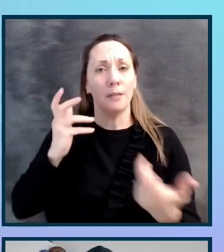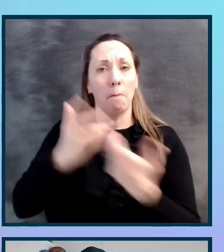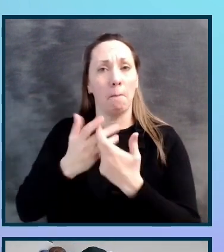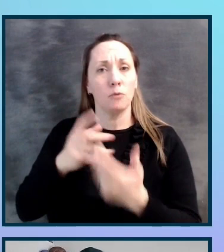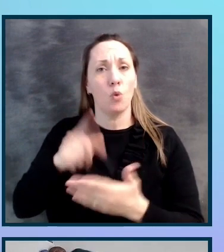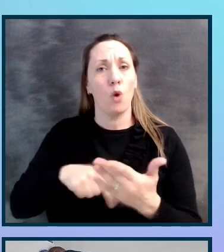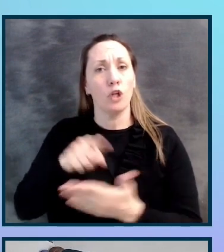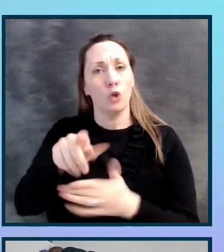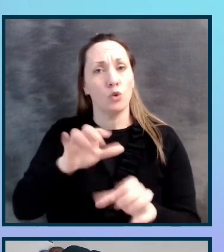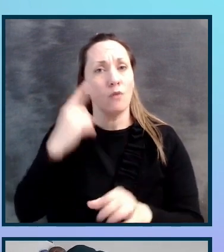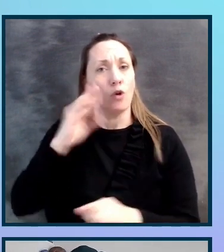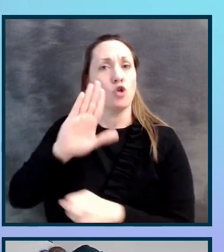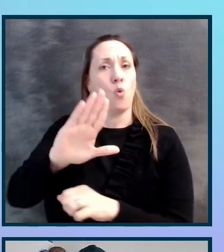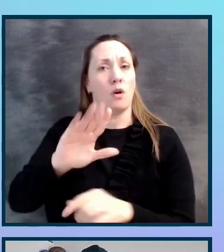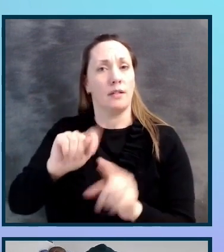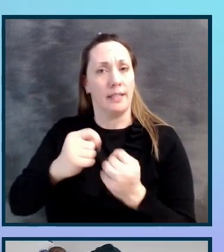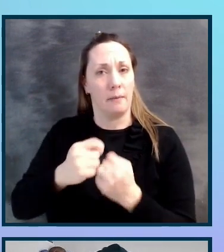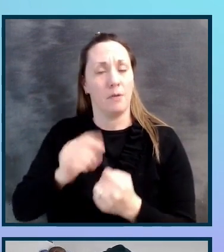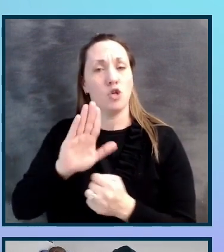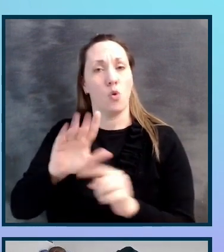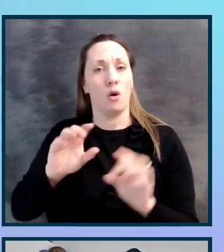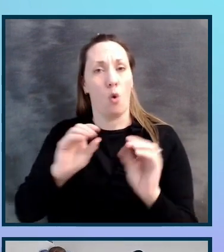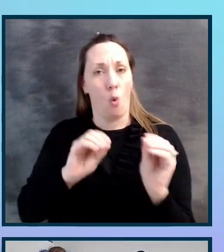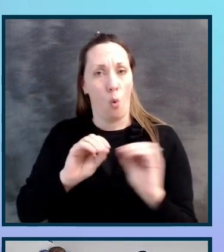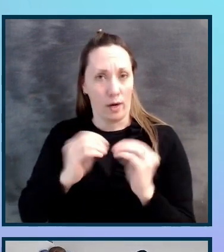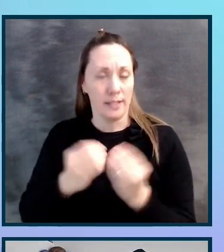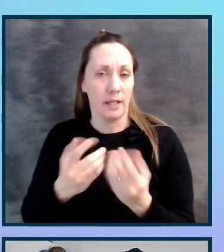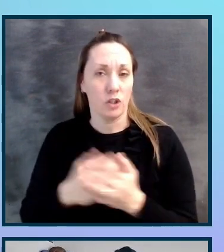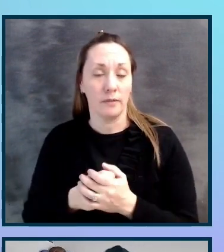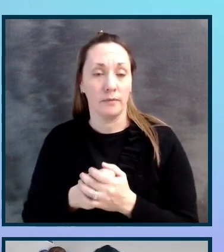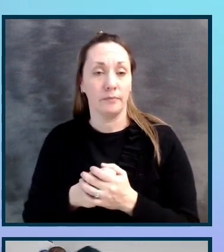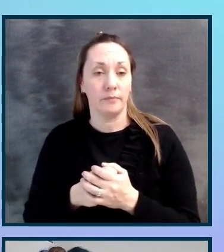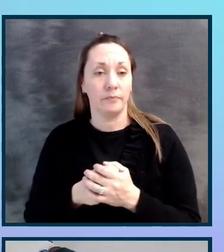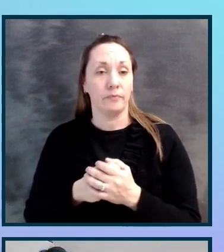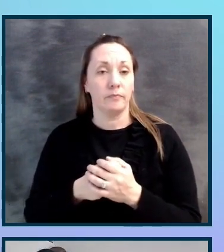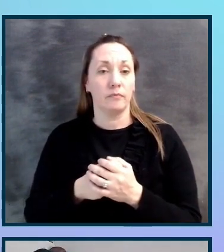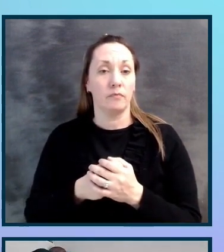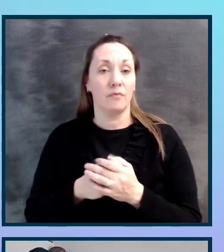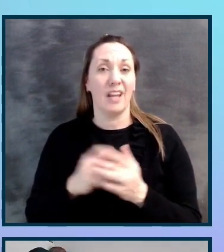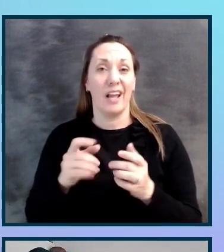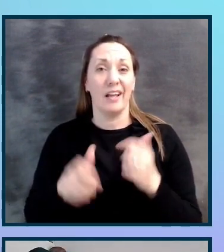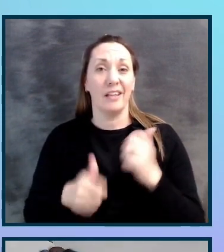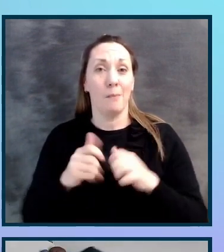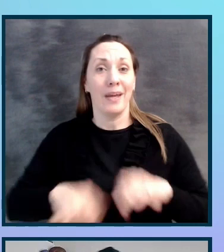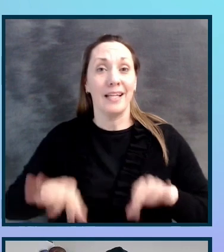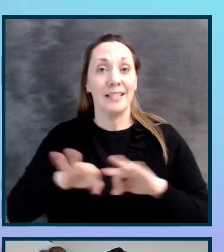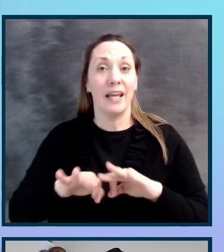For your team, for your organization, for what it's gonna be, right? And the biggest thing with this is it's about building a